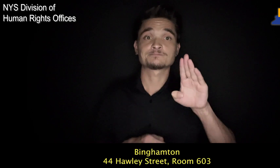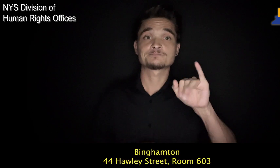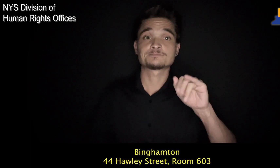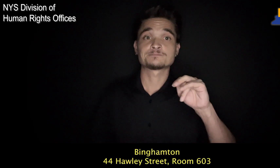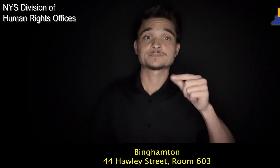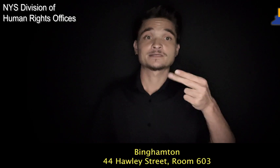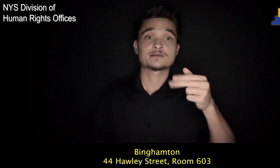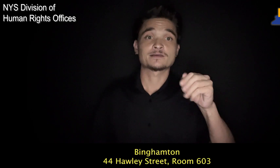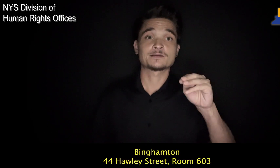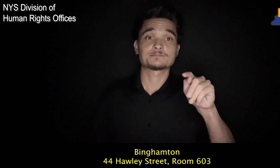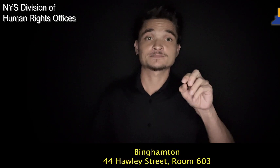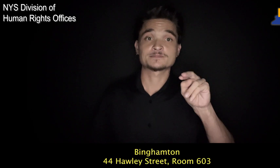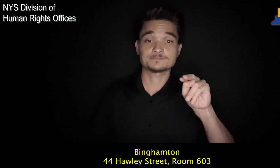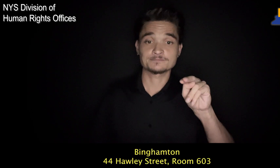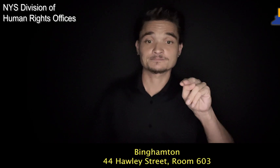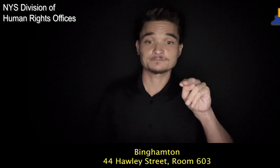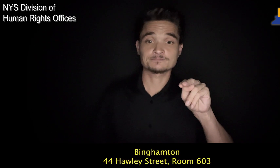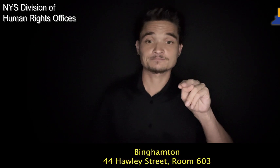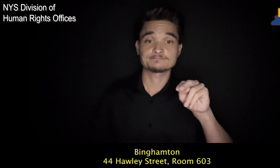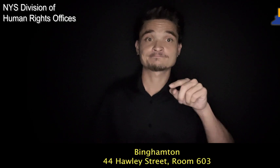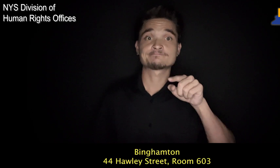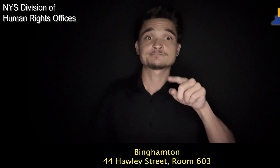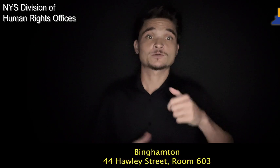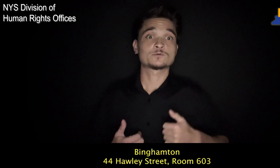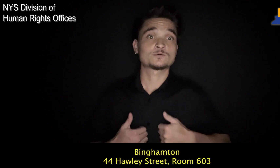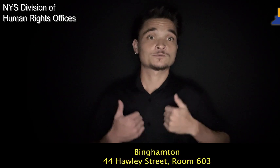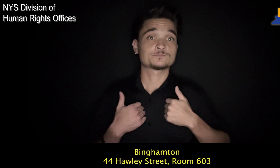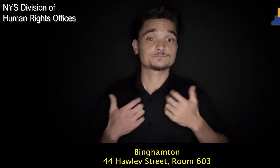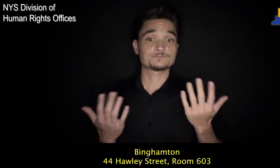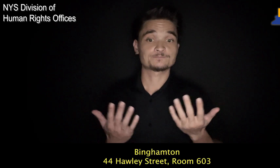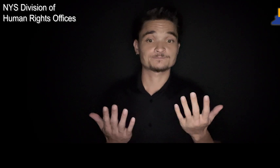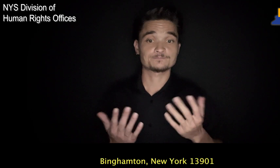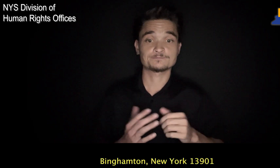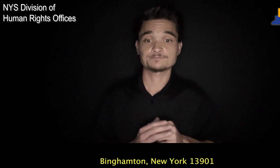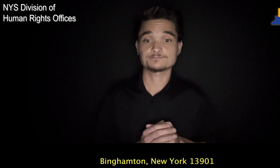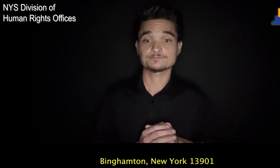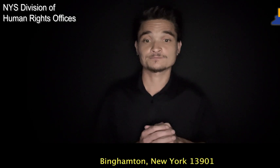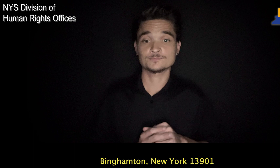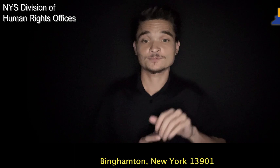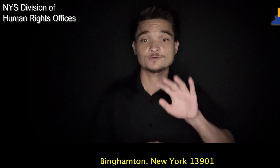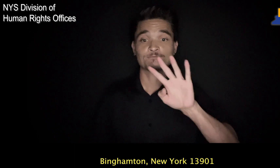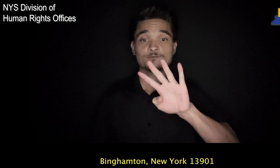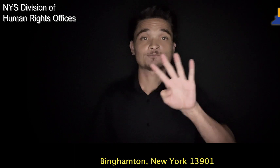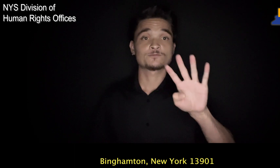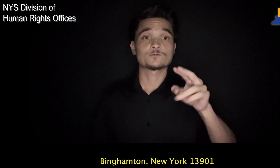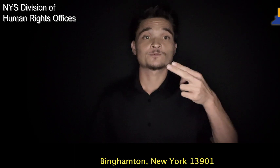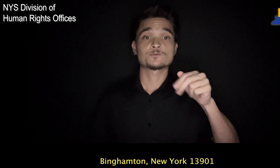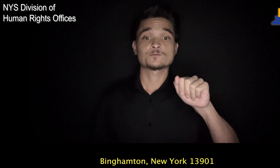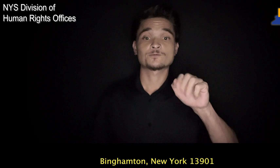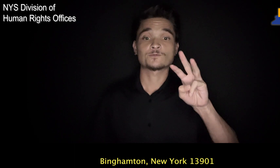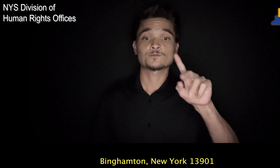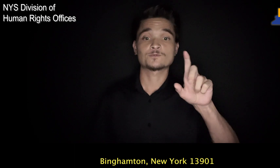Binghamton 44 Hawley Street, Room 603 Binghamton, New York 13901